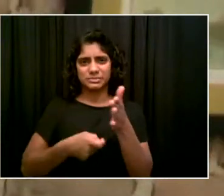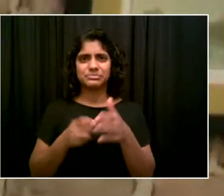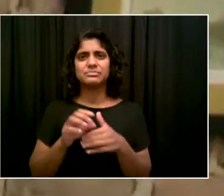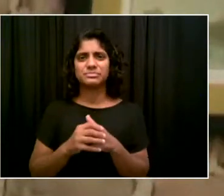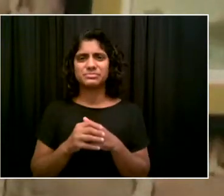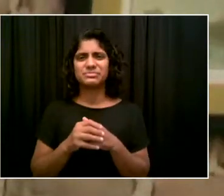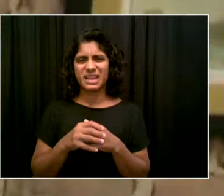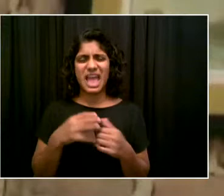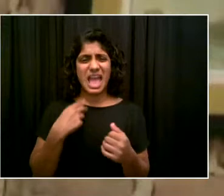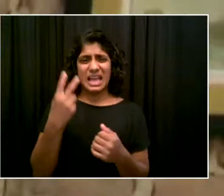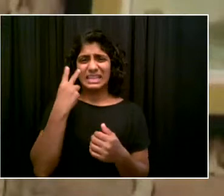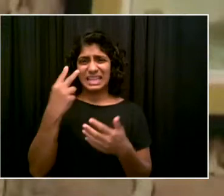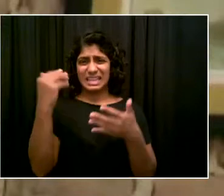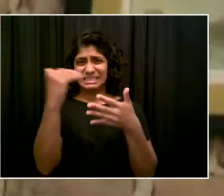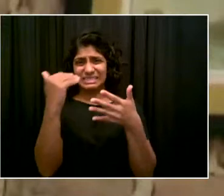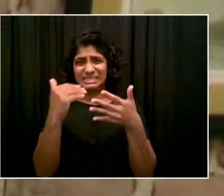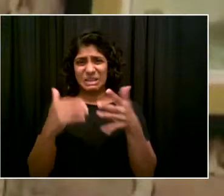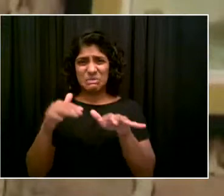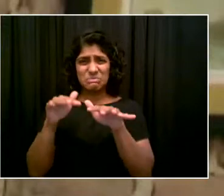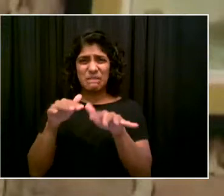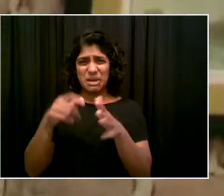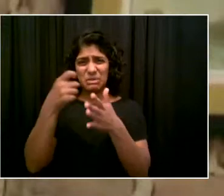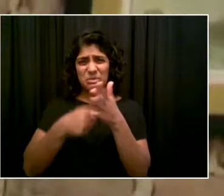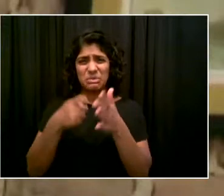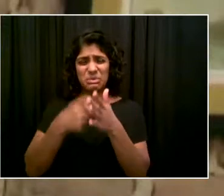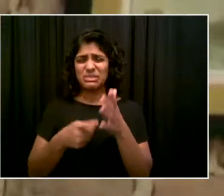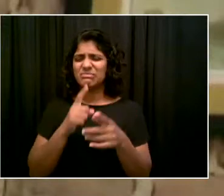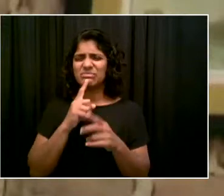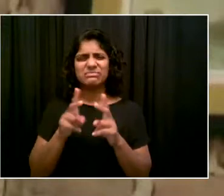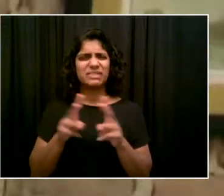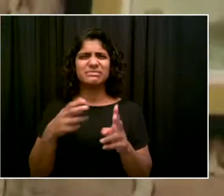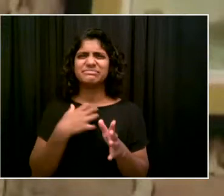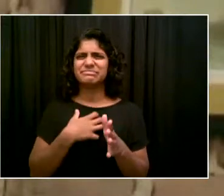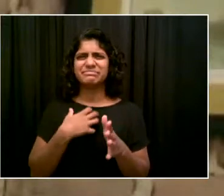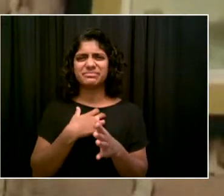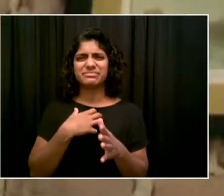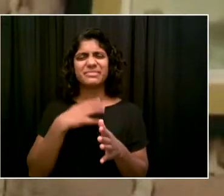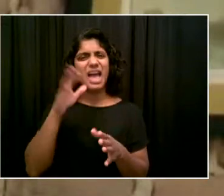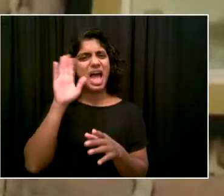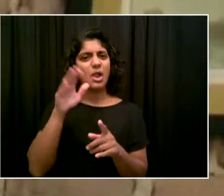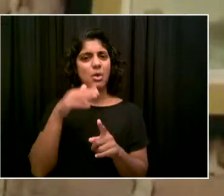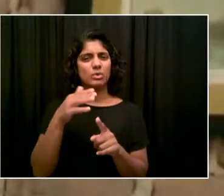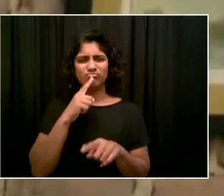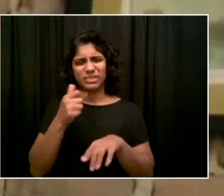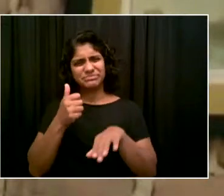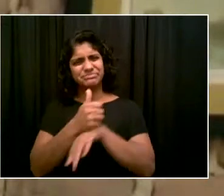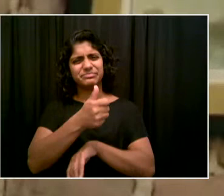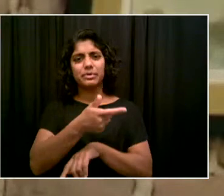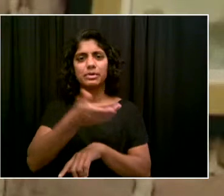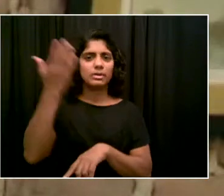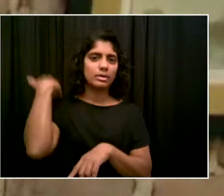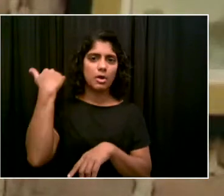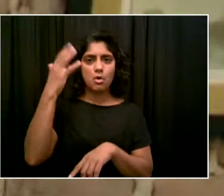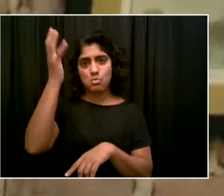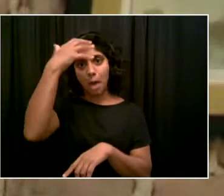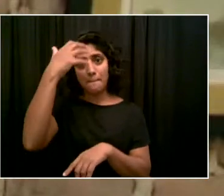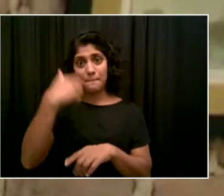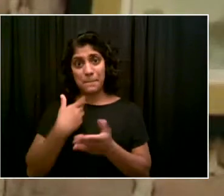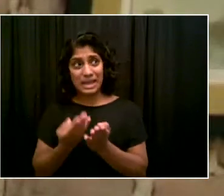MORE LIVABLE. O[O IT WAS A TRATYVES THAT THE TRUMP ADMINISTRATION